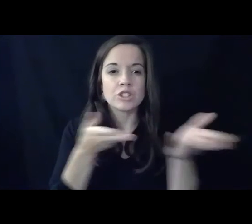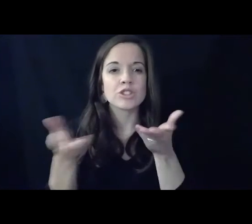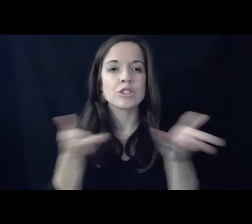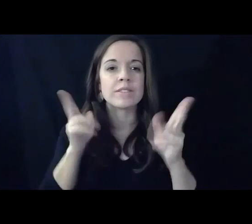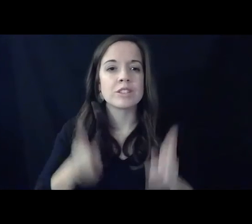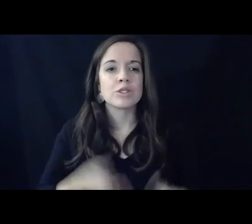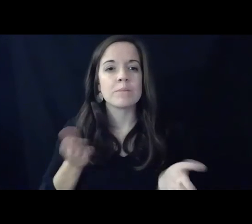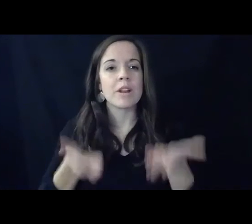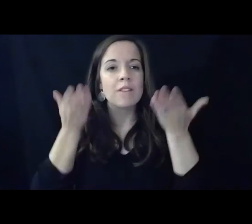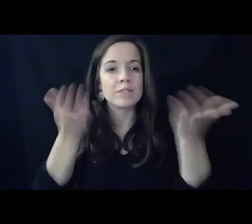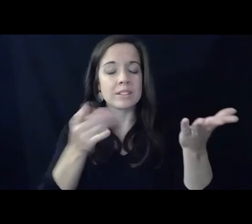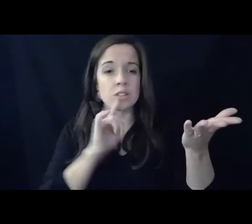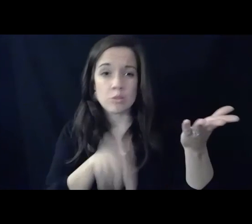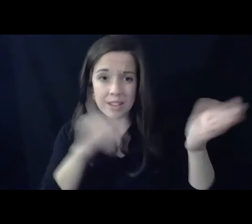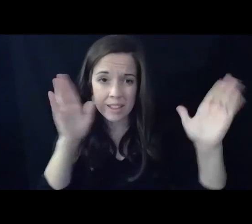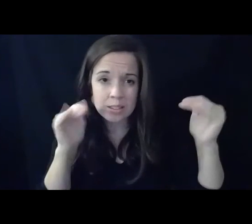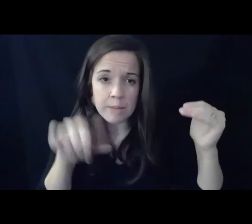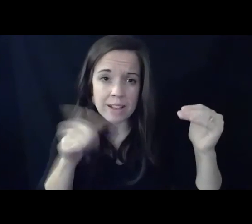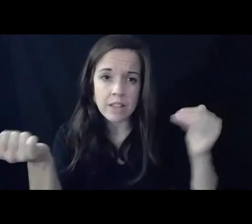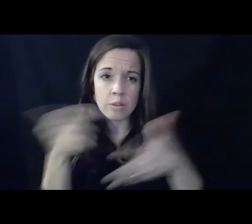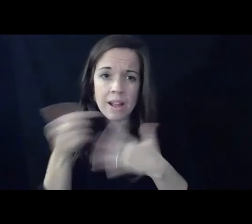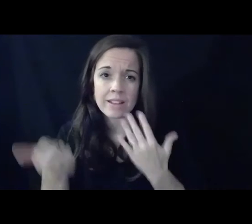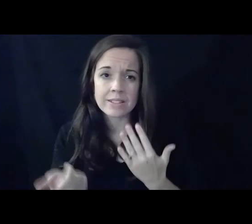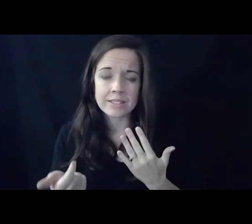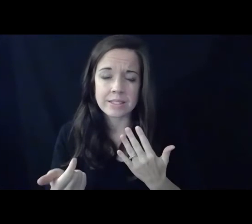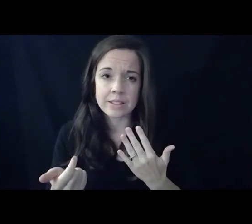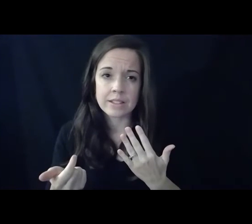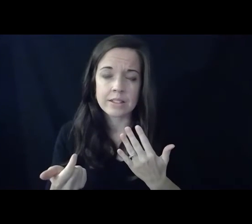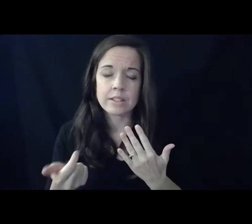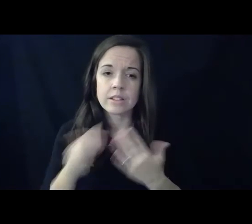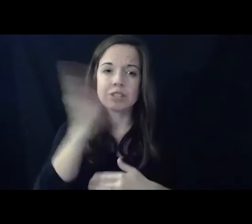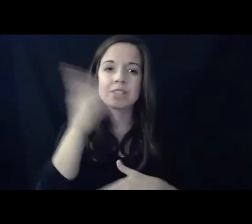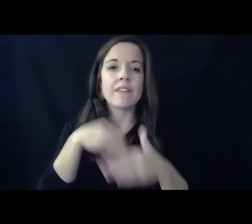Did you really expect otherwise? She never enters the ocean in search of herself.